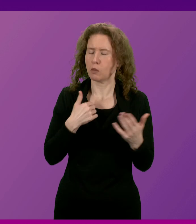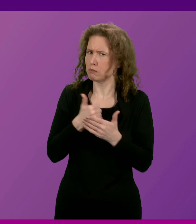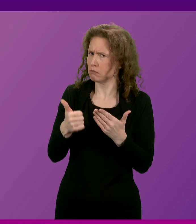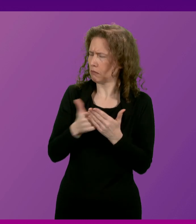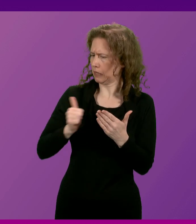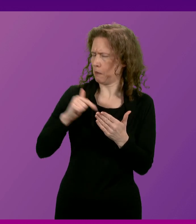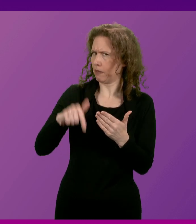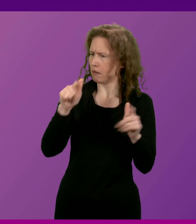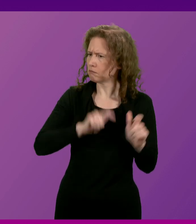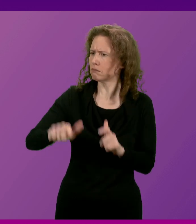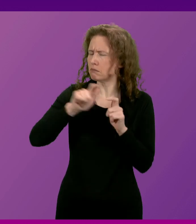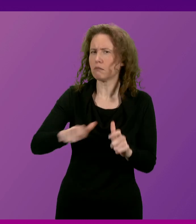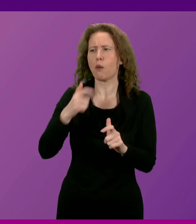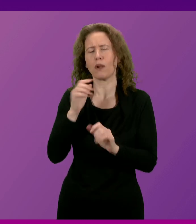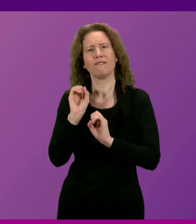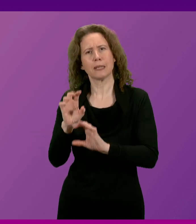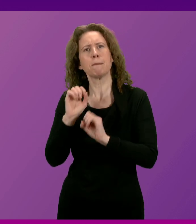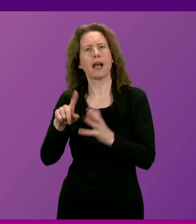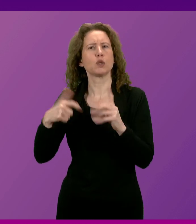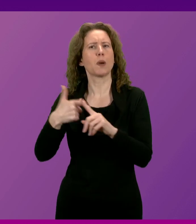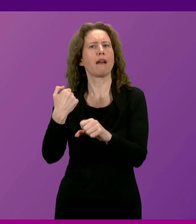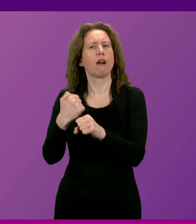and we will continue to feed back to the UK Government the need for further consumer